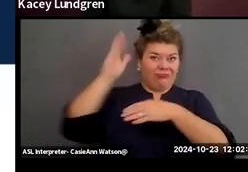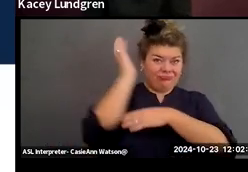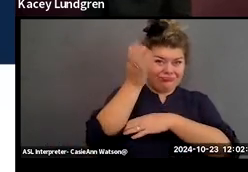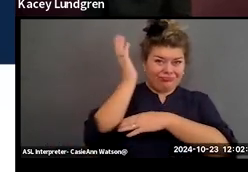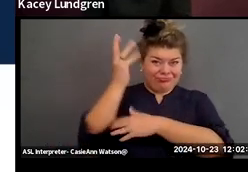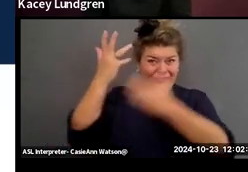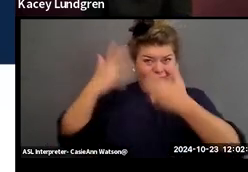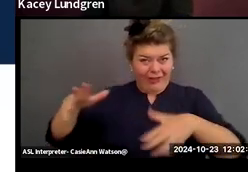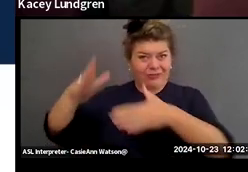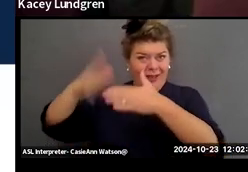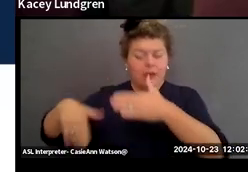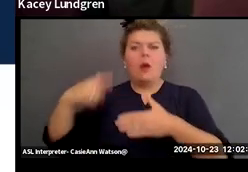for any additional questions.